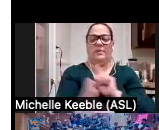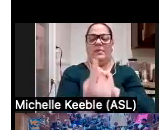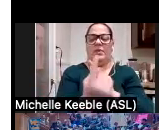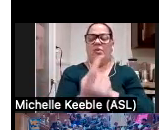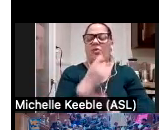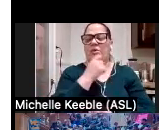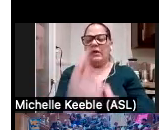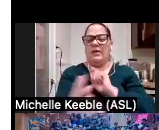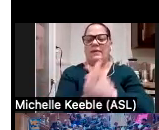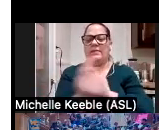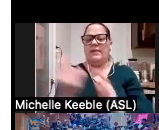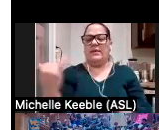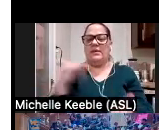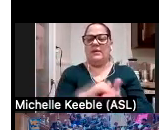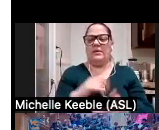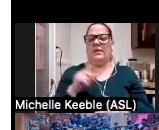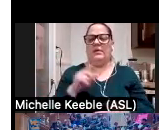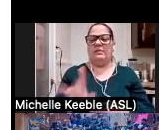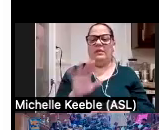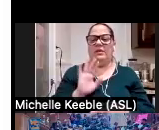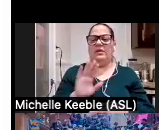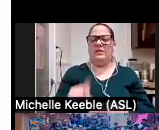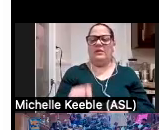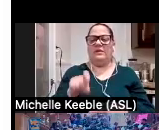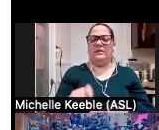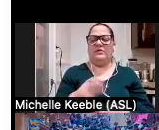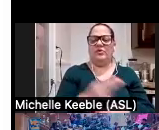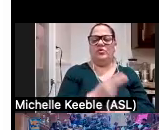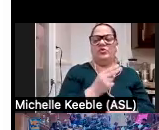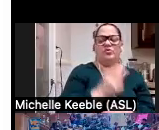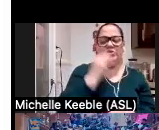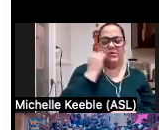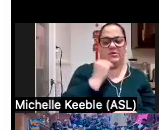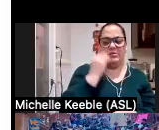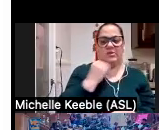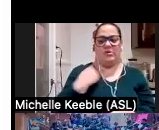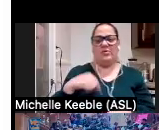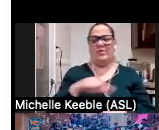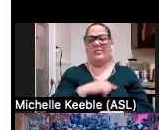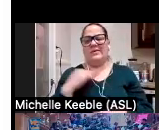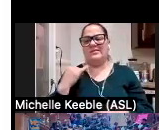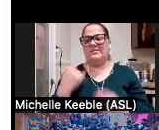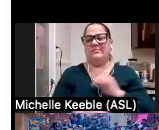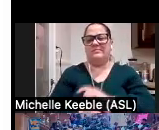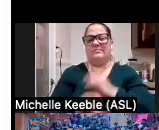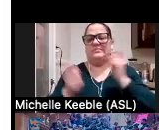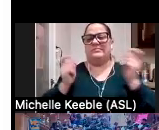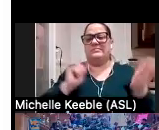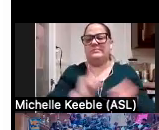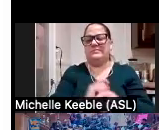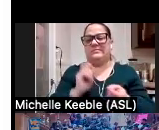needs. and based on their um user experience, we made some final tweaks and adjustments just to